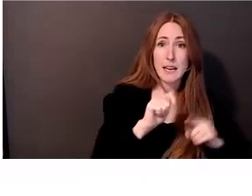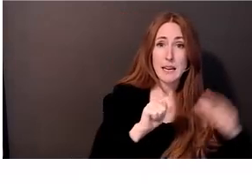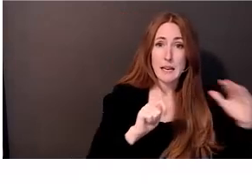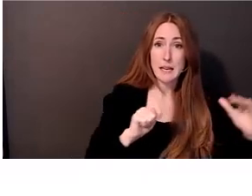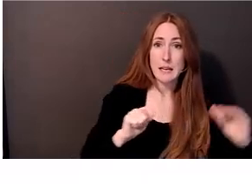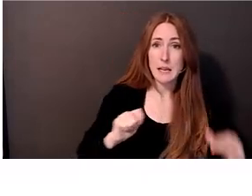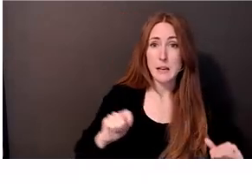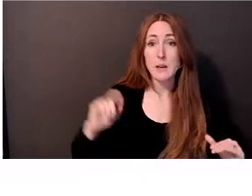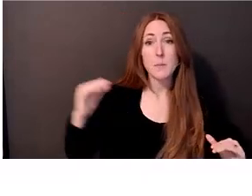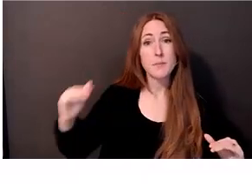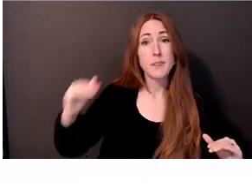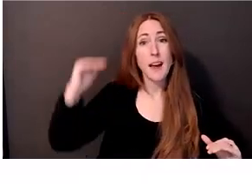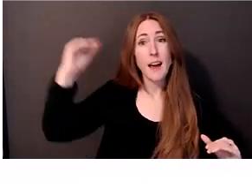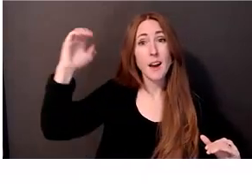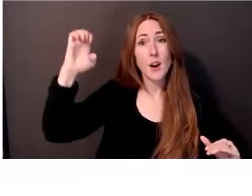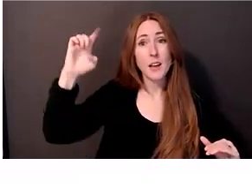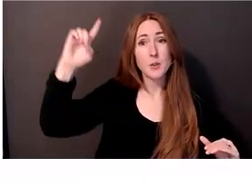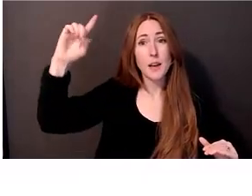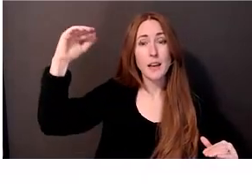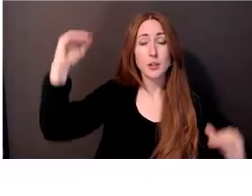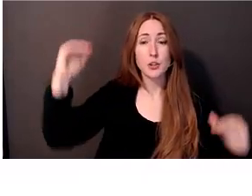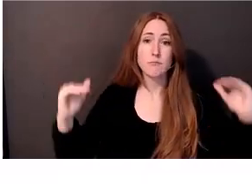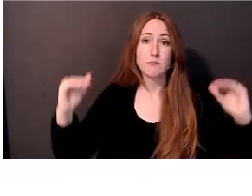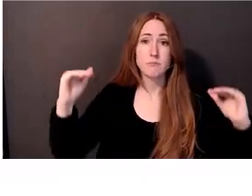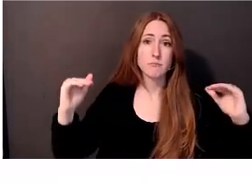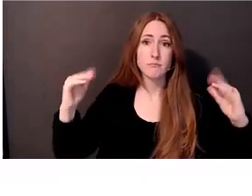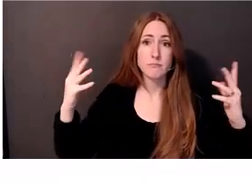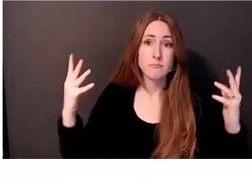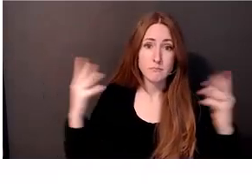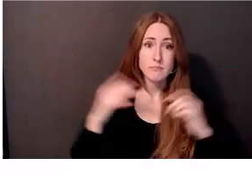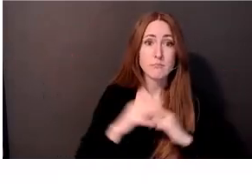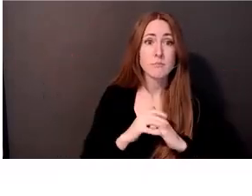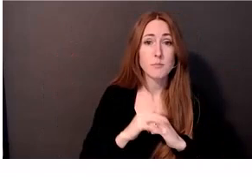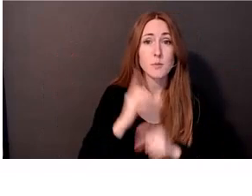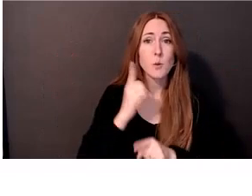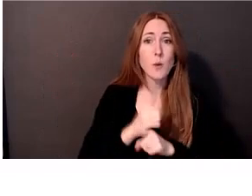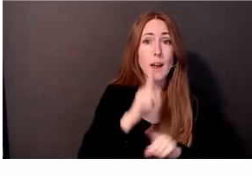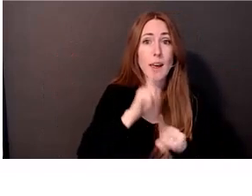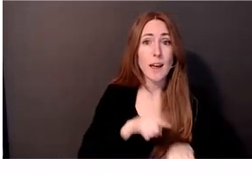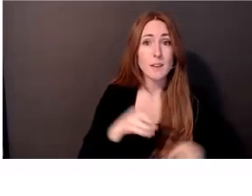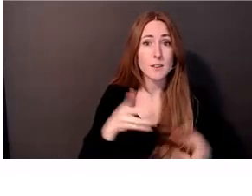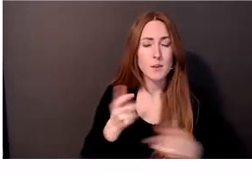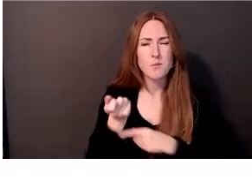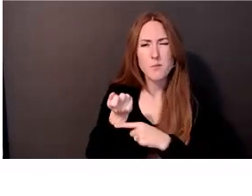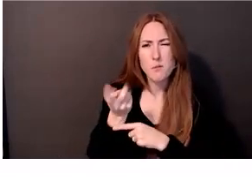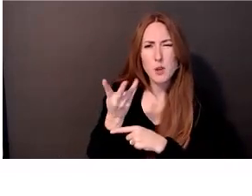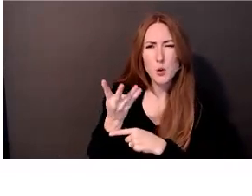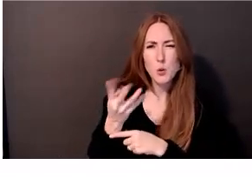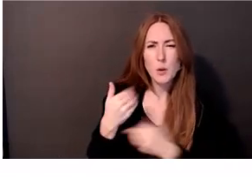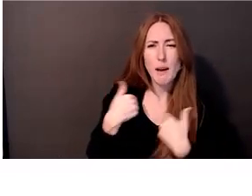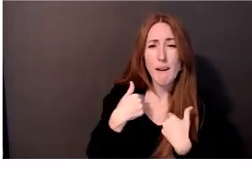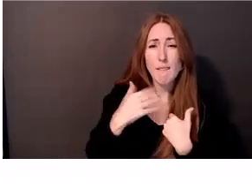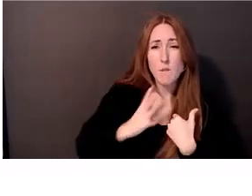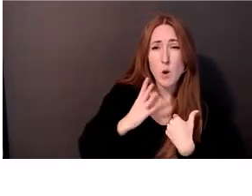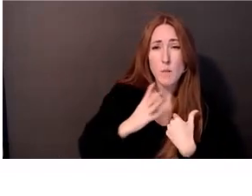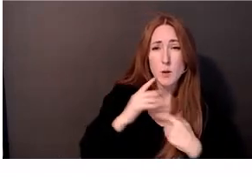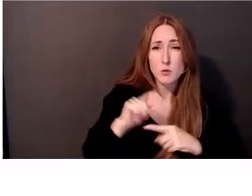So the right answer that few of them receive formal training. But most of them have higher educational credential